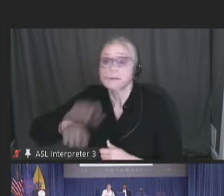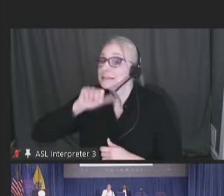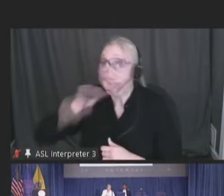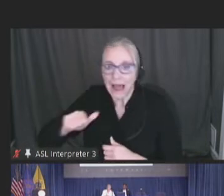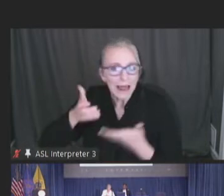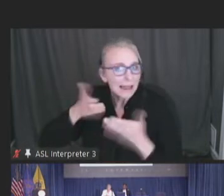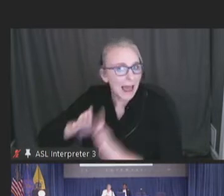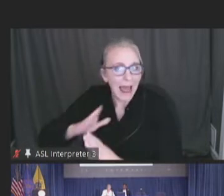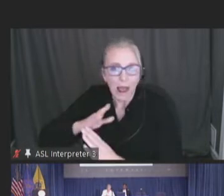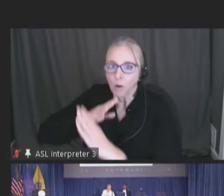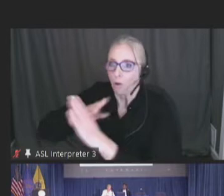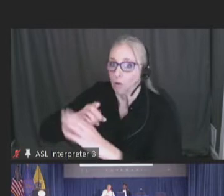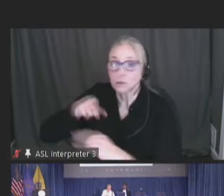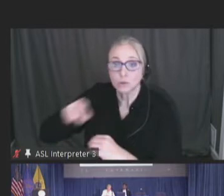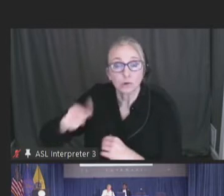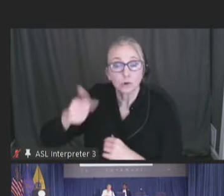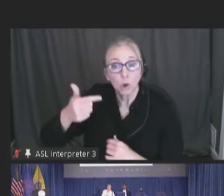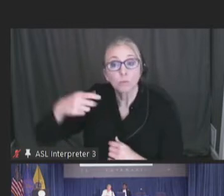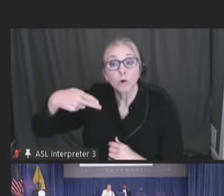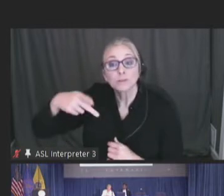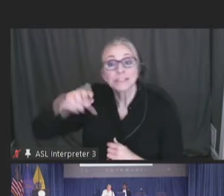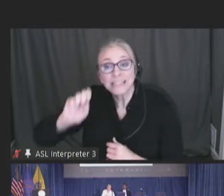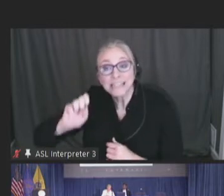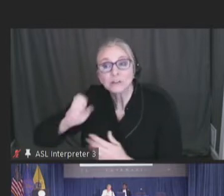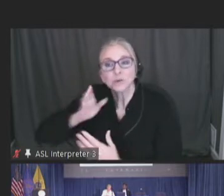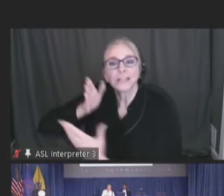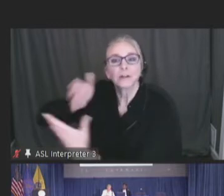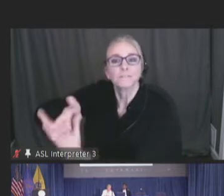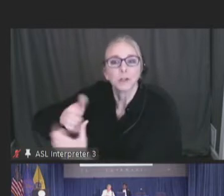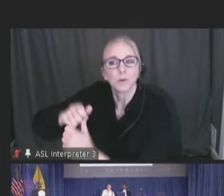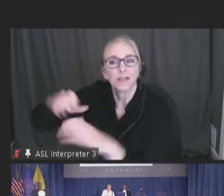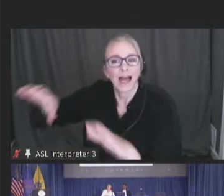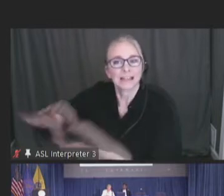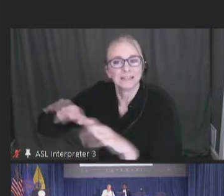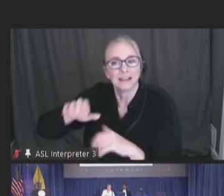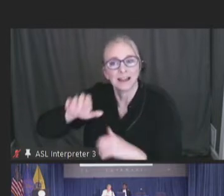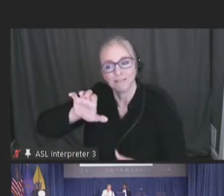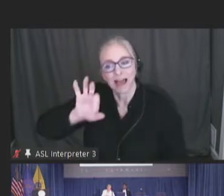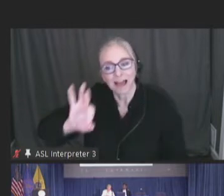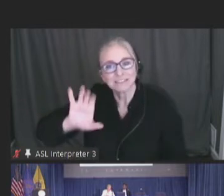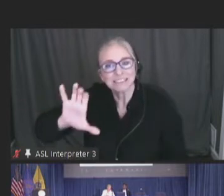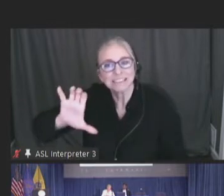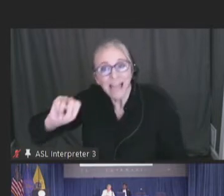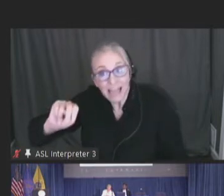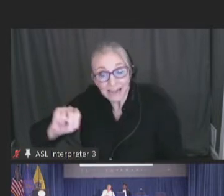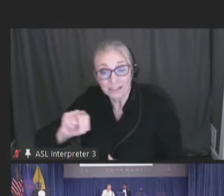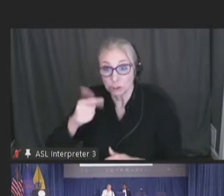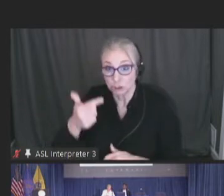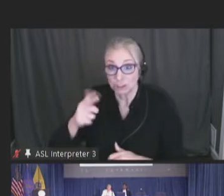glycoprotein E to interfere with the activities of the Fc end. And since gG, glycoprotein G,